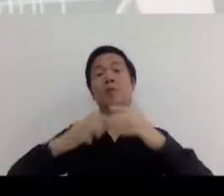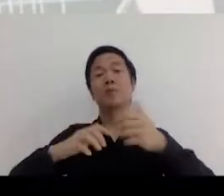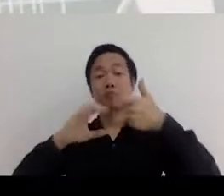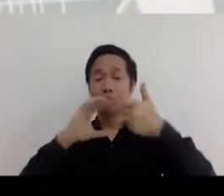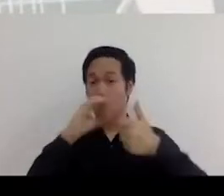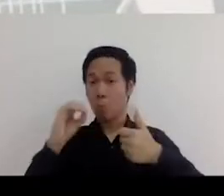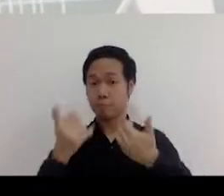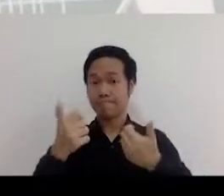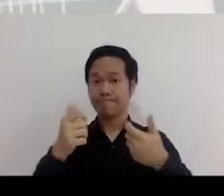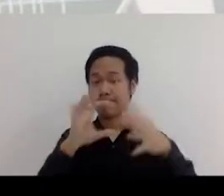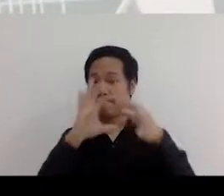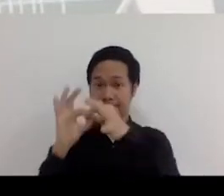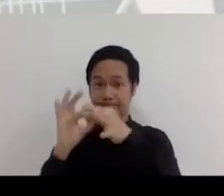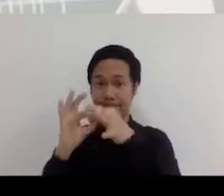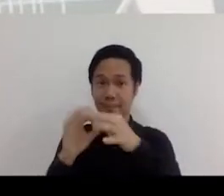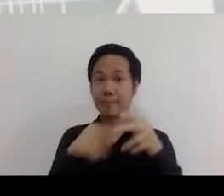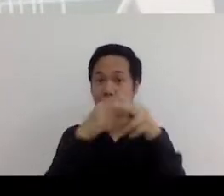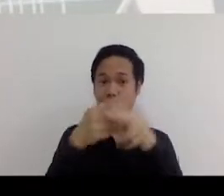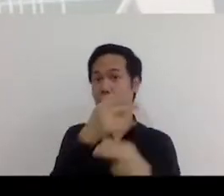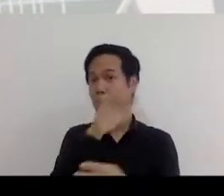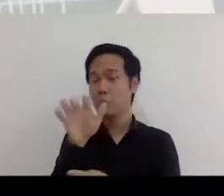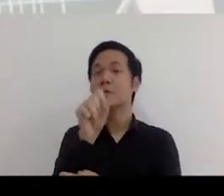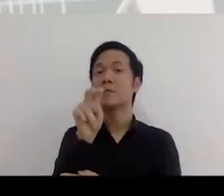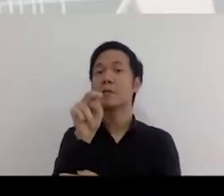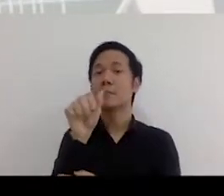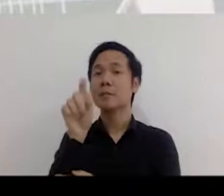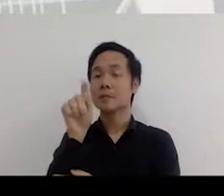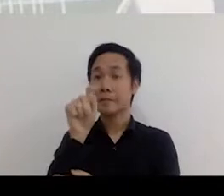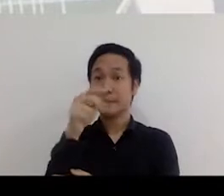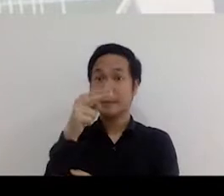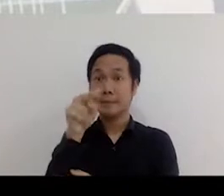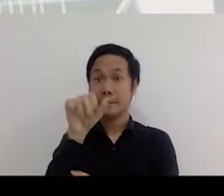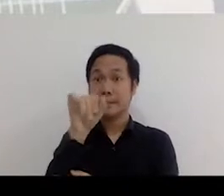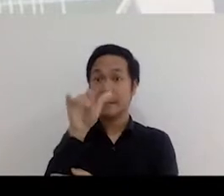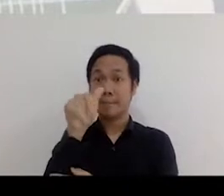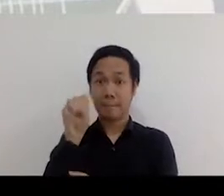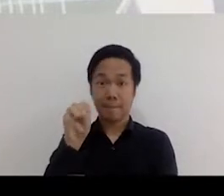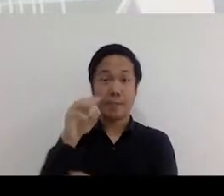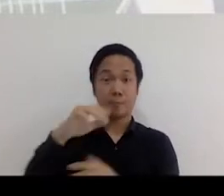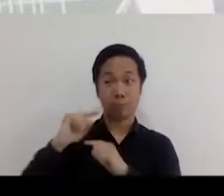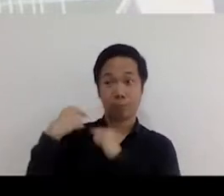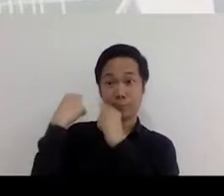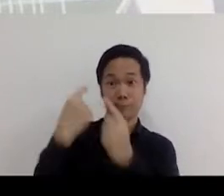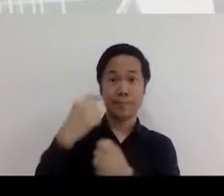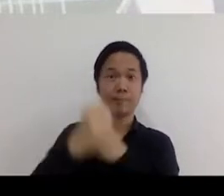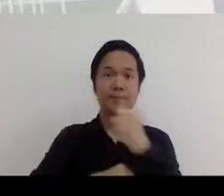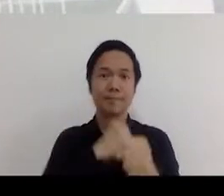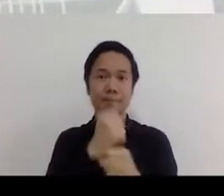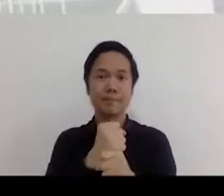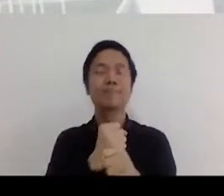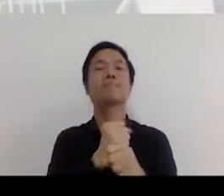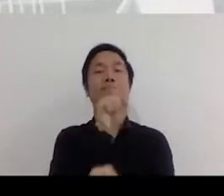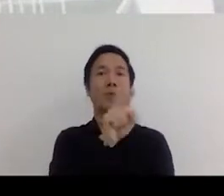She is also a member of the National Institution for Transforming India, the CSO Standing Committee.